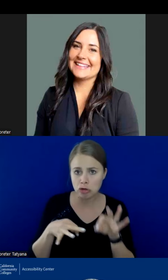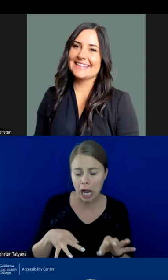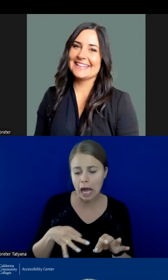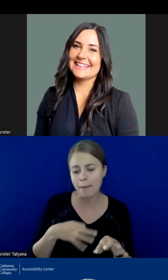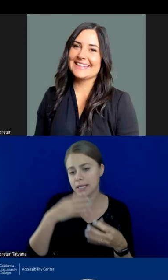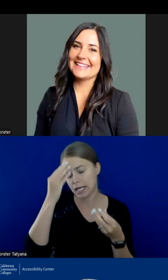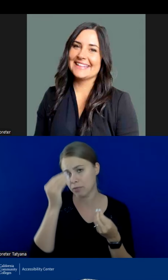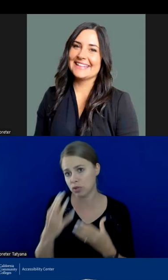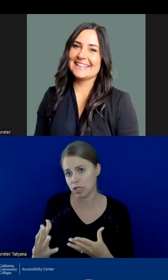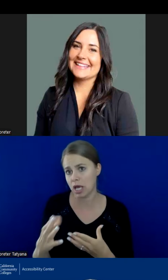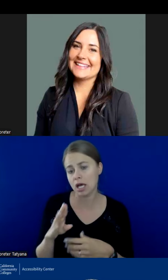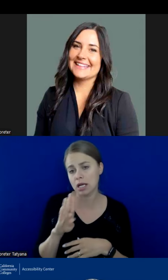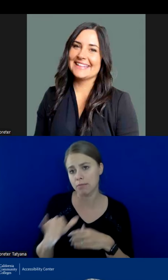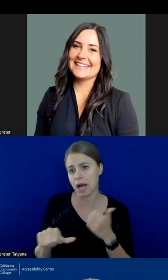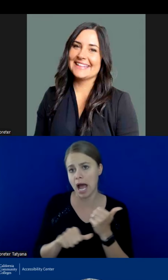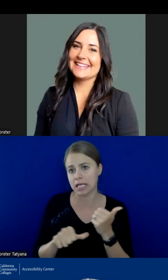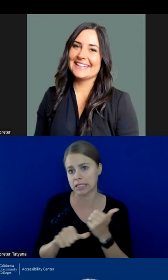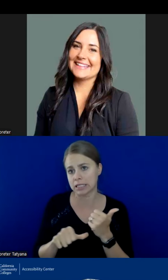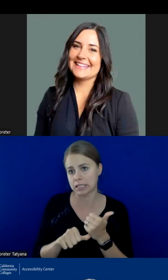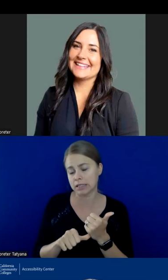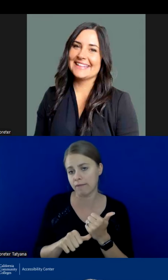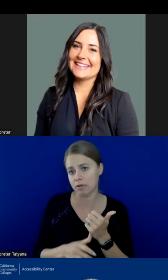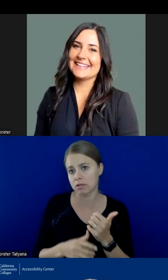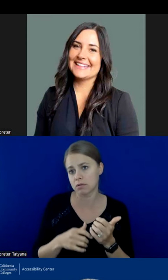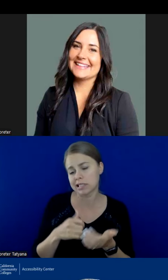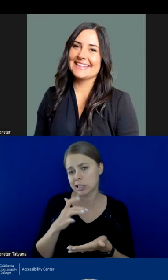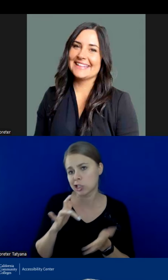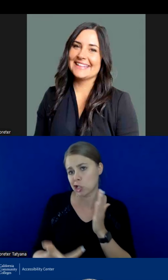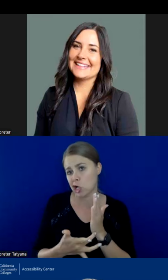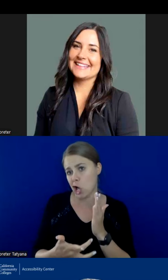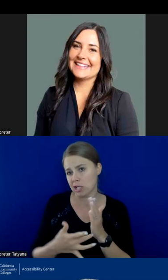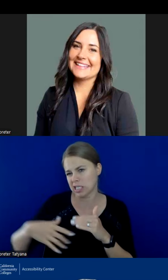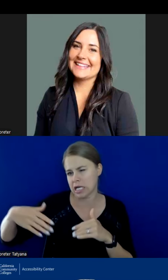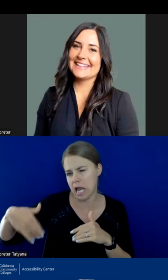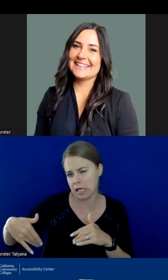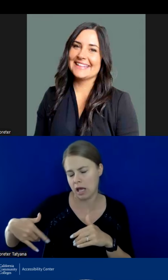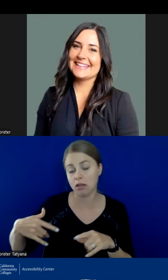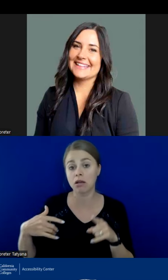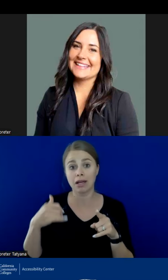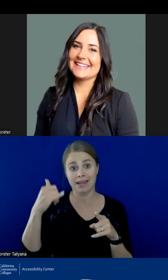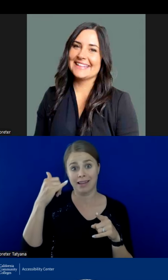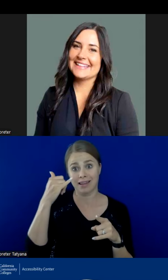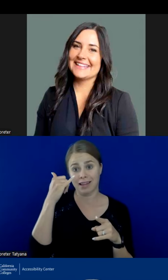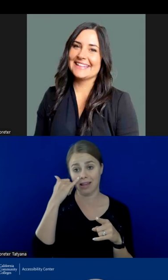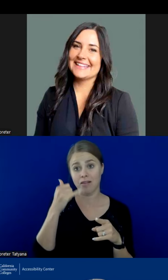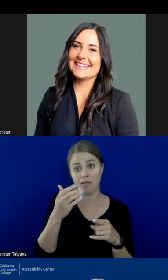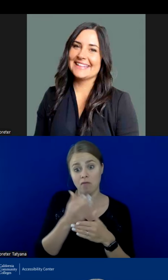by assistive technologies, at least not yet. But also, even if it were for some sighted user,